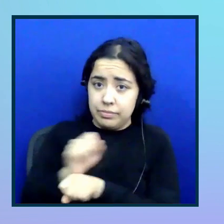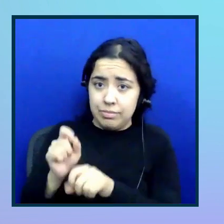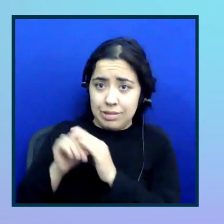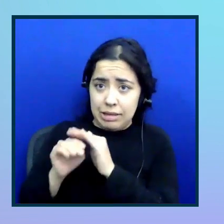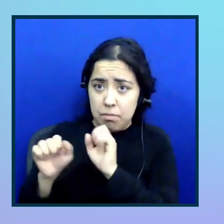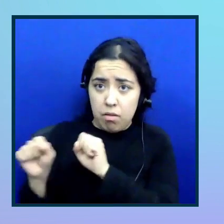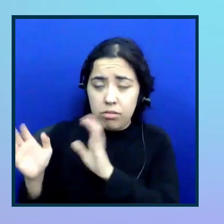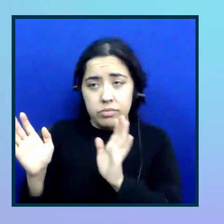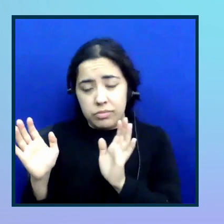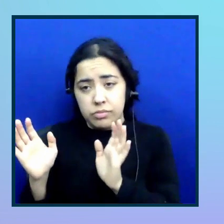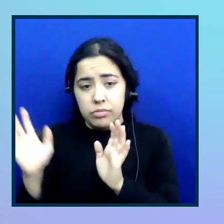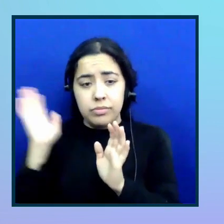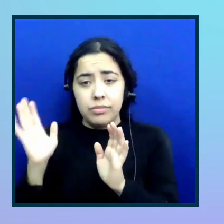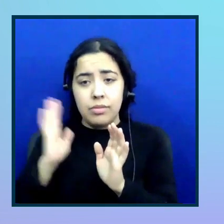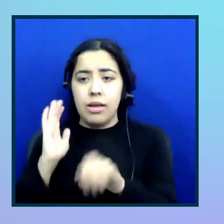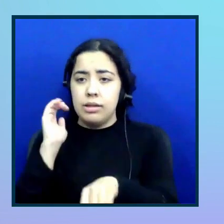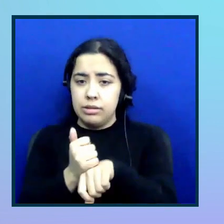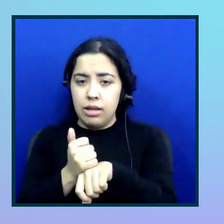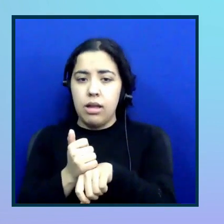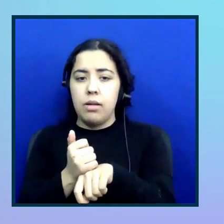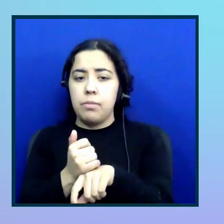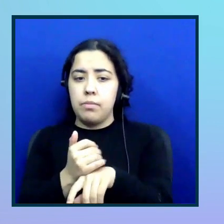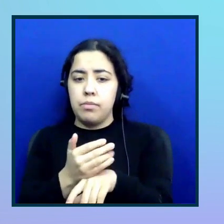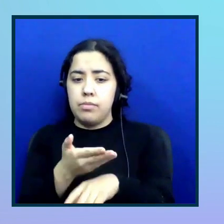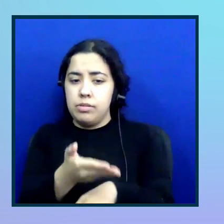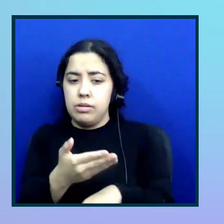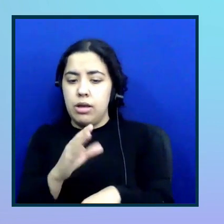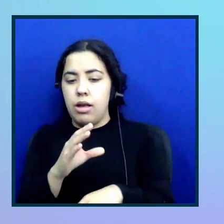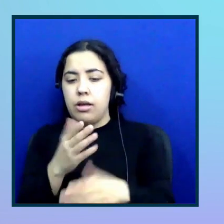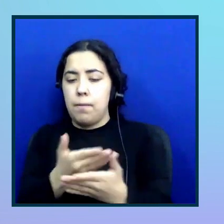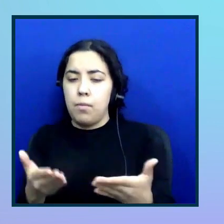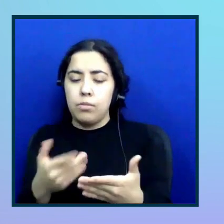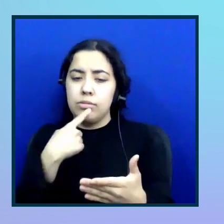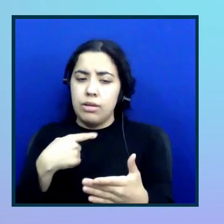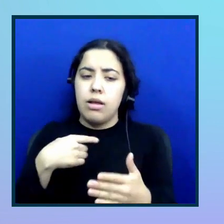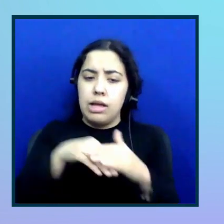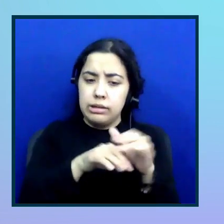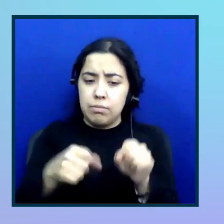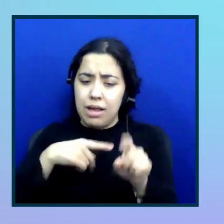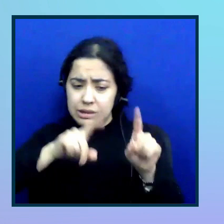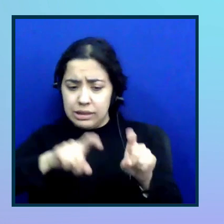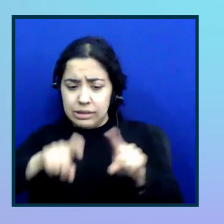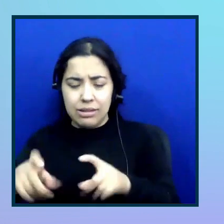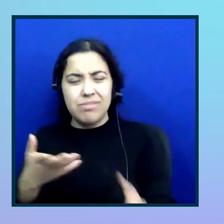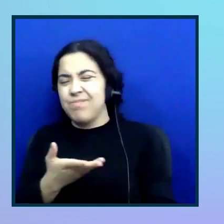where I would implement the component that says, makes the claim accessible and I do some high level testing, and it's just not.